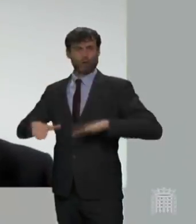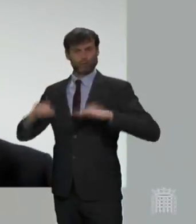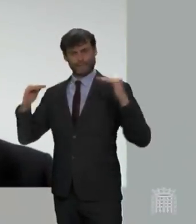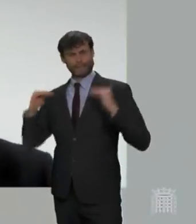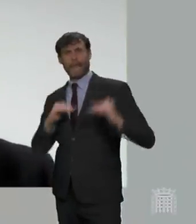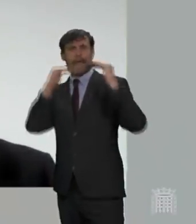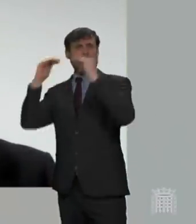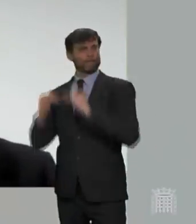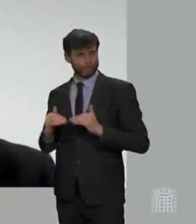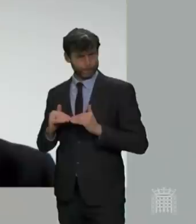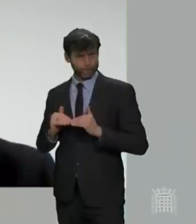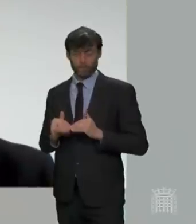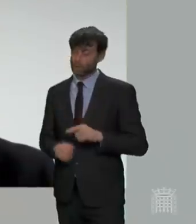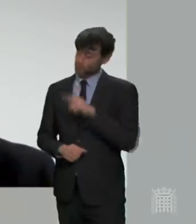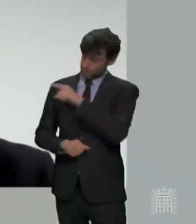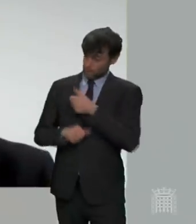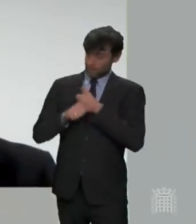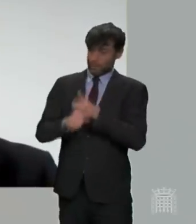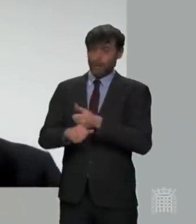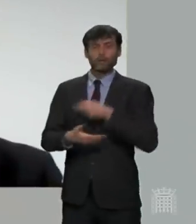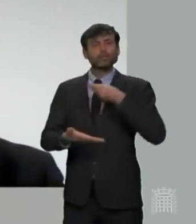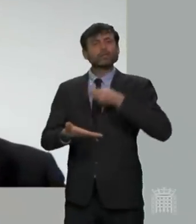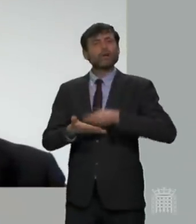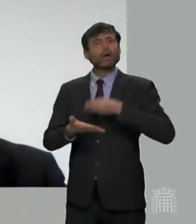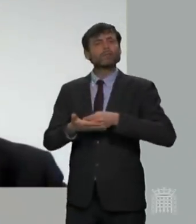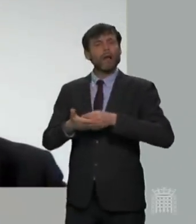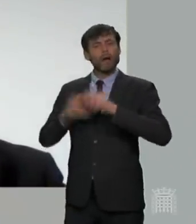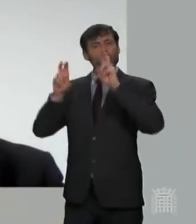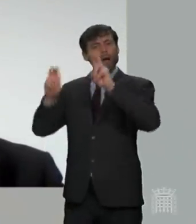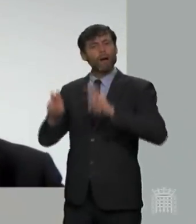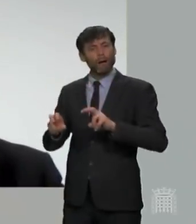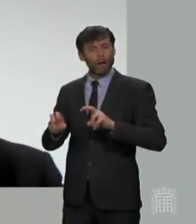favouring the Chancellor’s Richmondshire constituency over Barnsley for financial